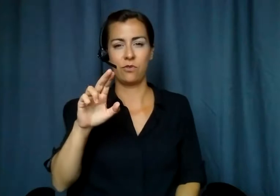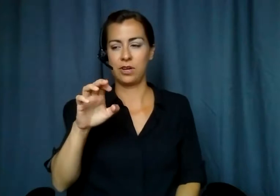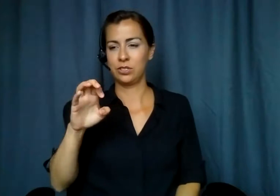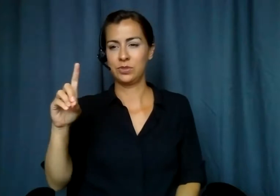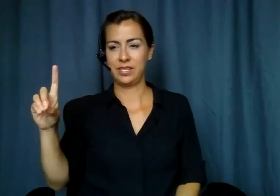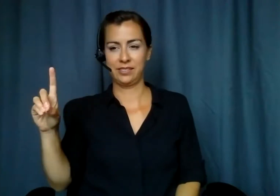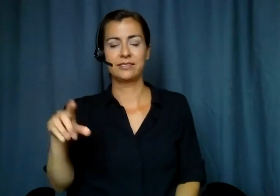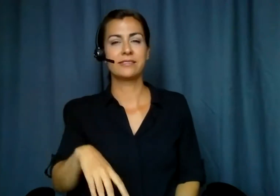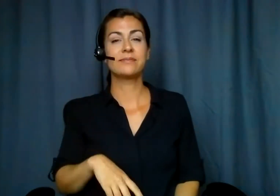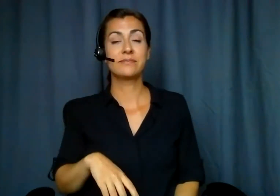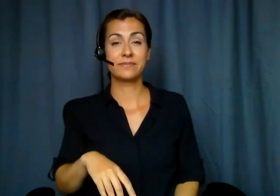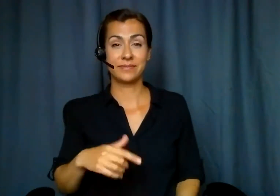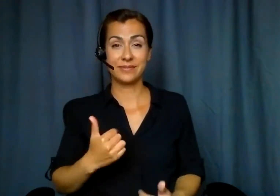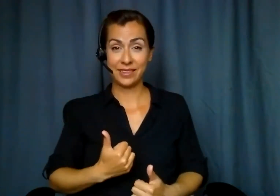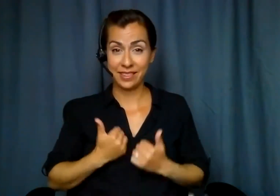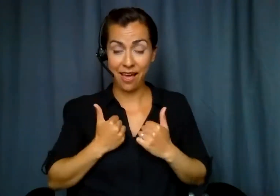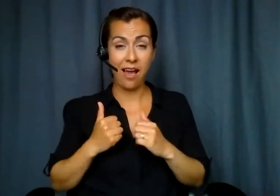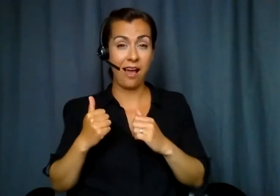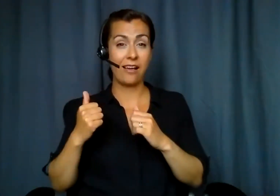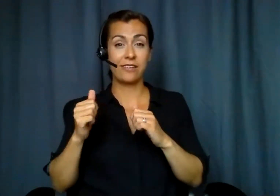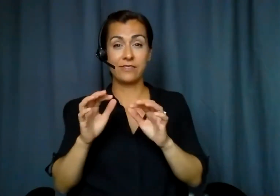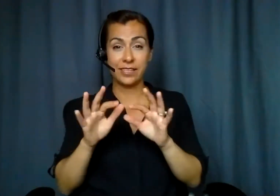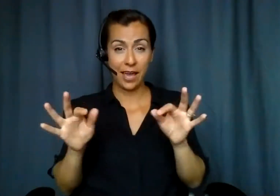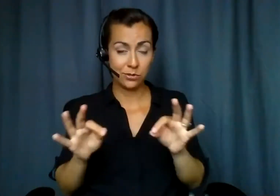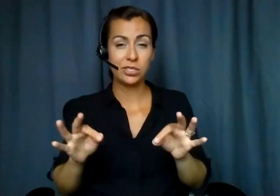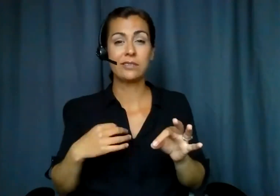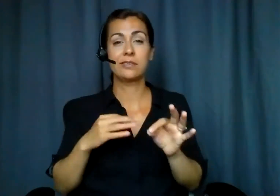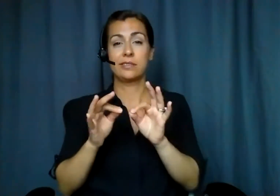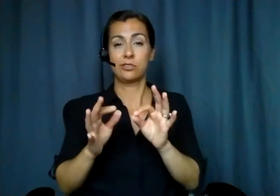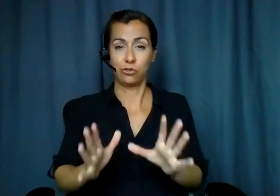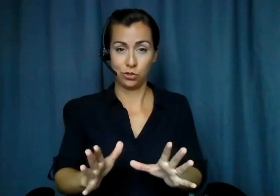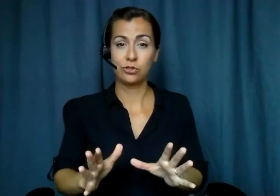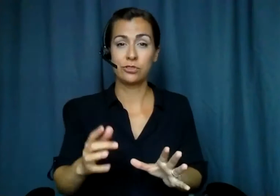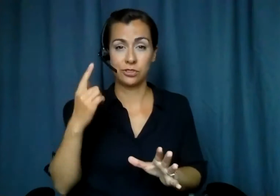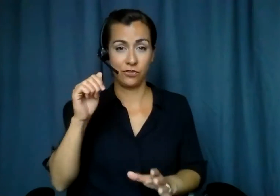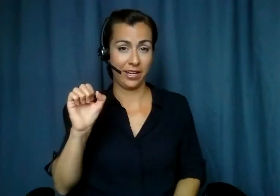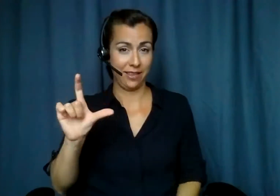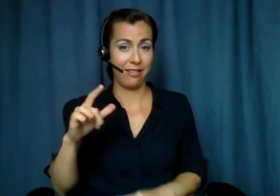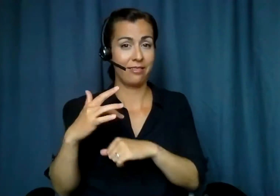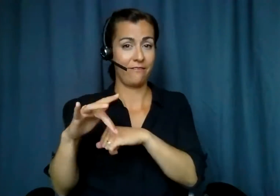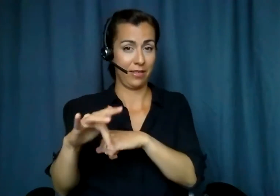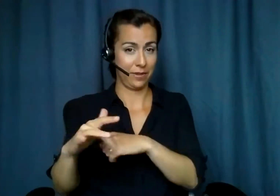the government to provide services to people with disabilities to protect their legal rights and protect them from